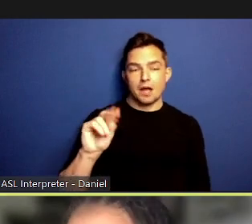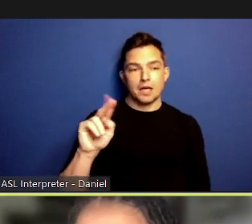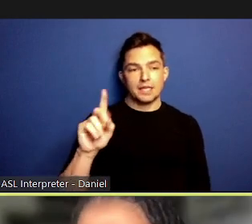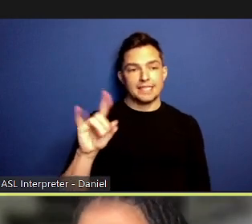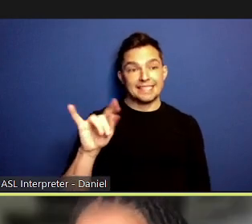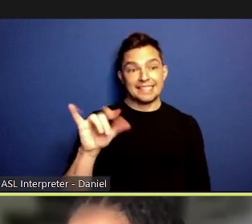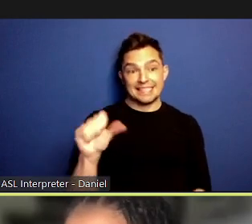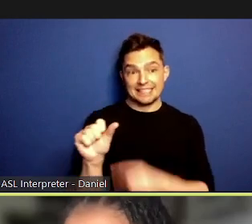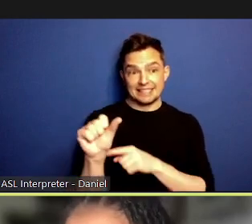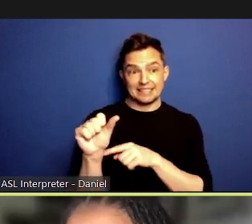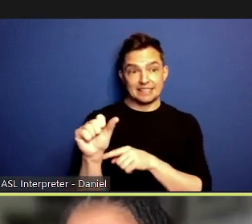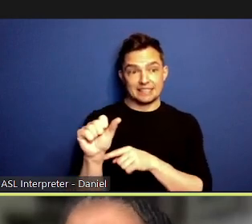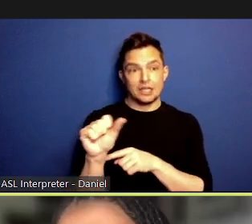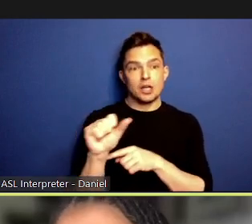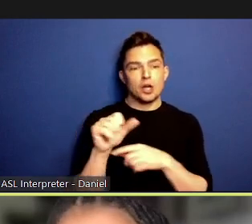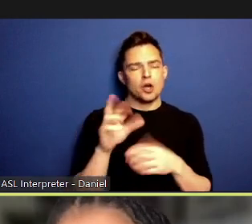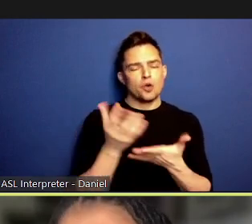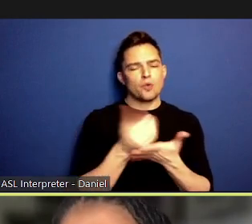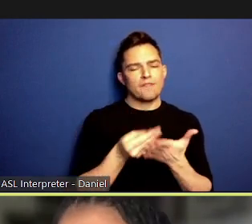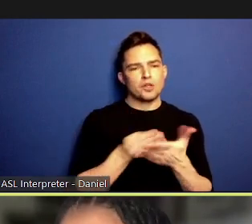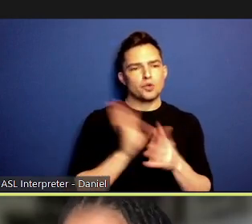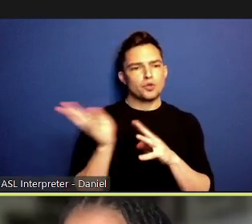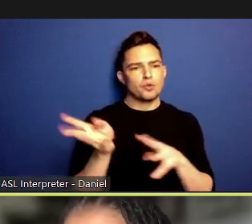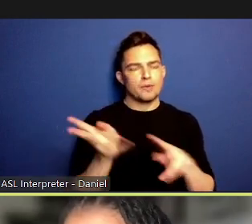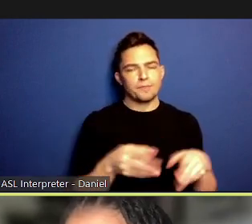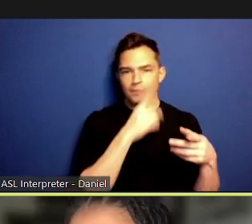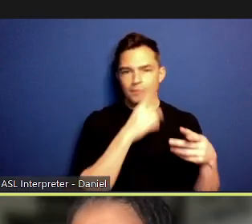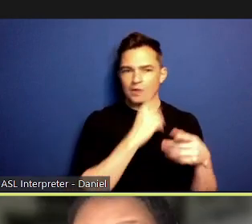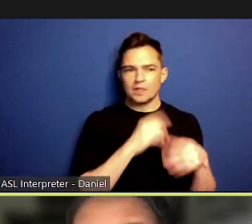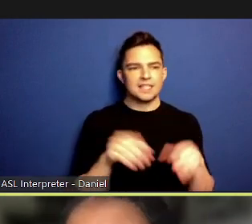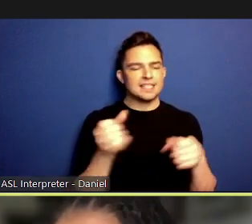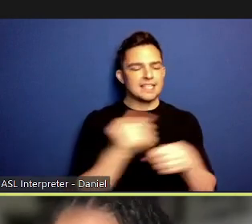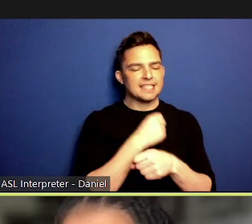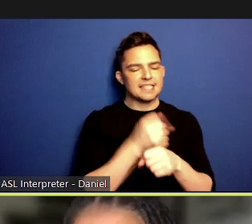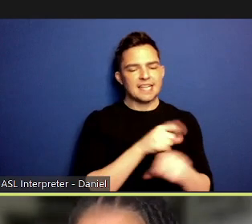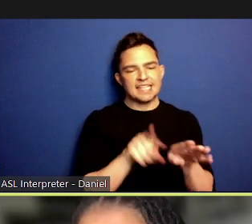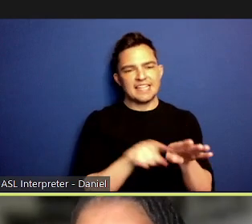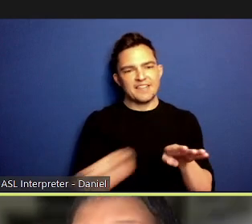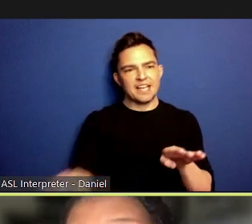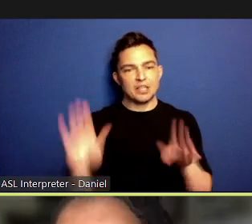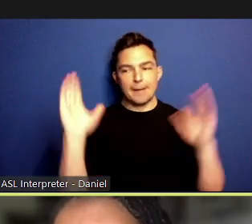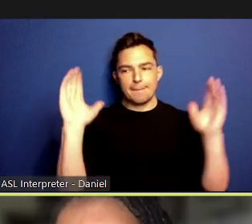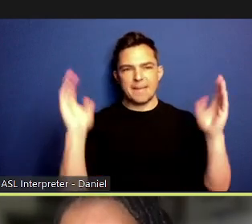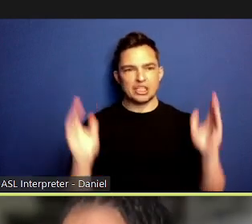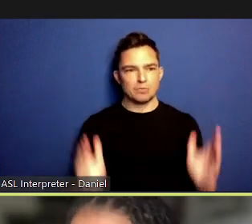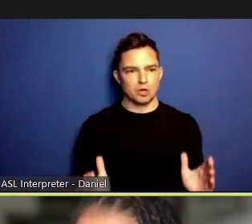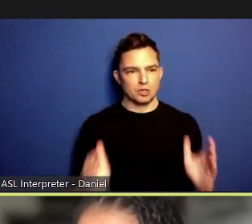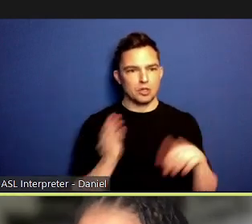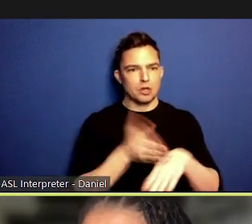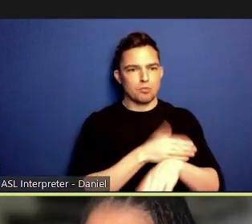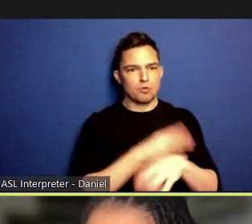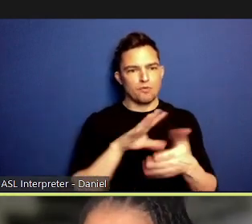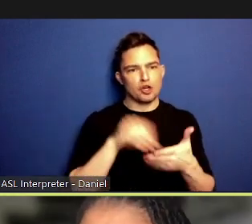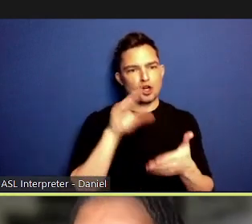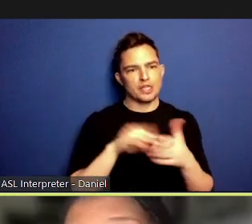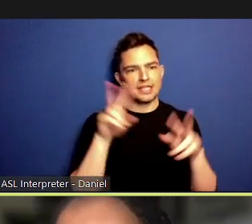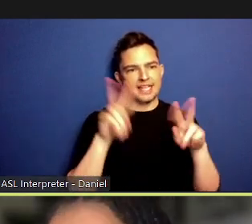so funding statistical deviation benchmarks, so improved learning assessments, special